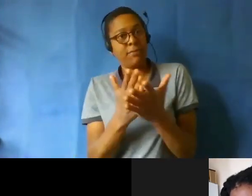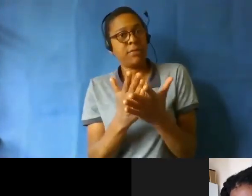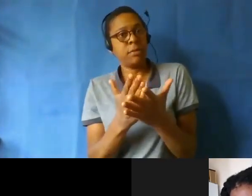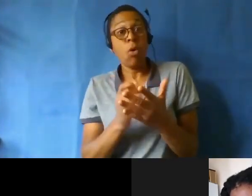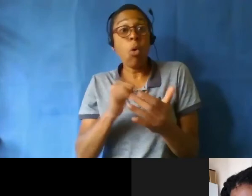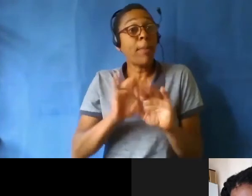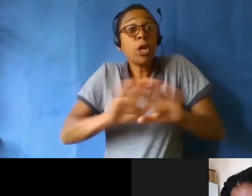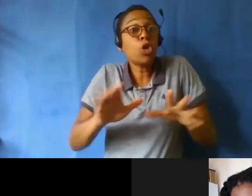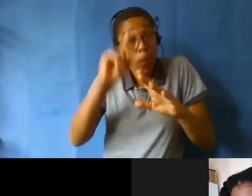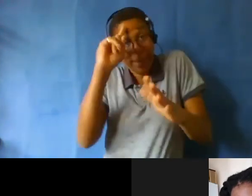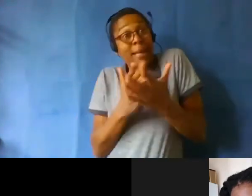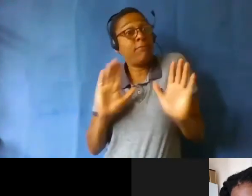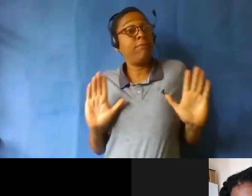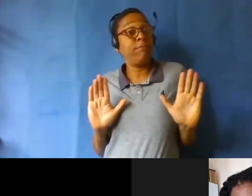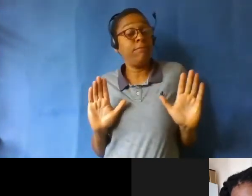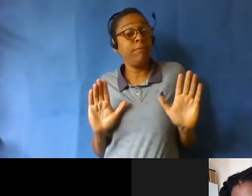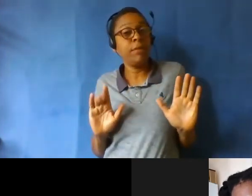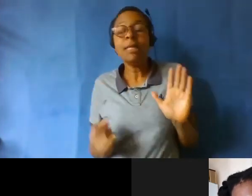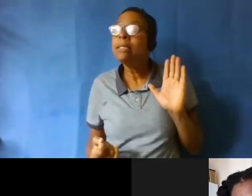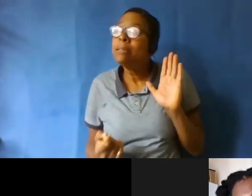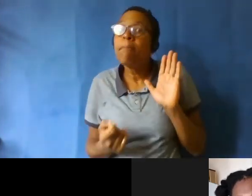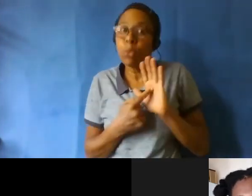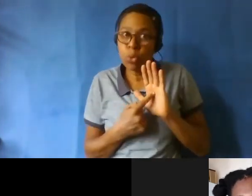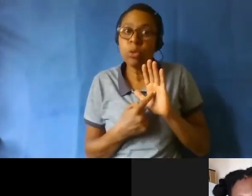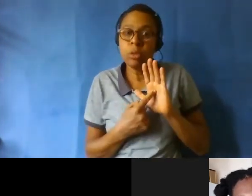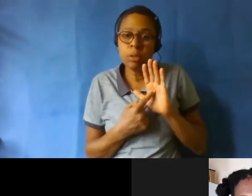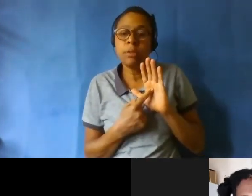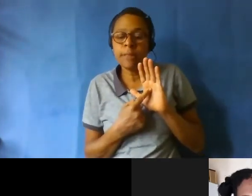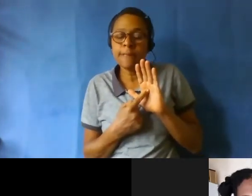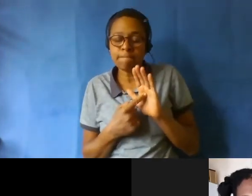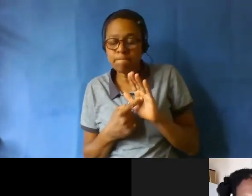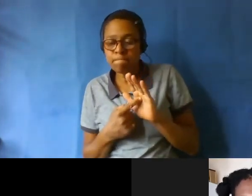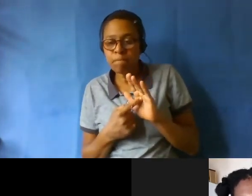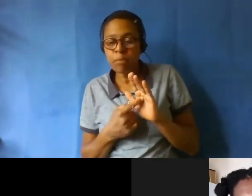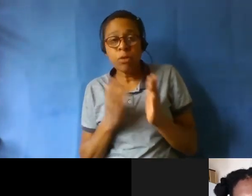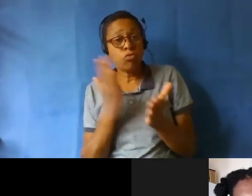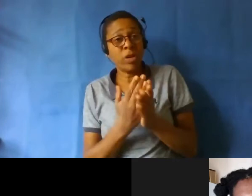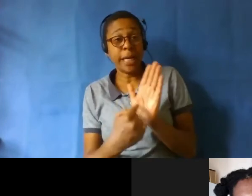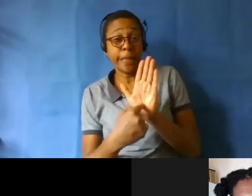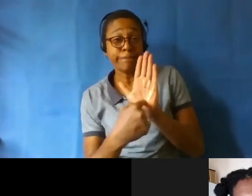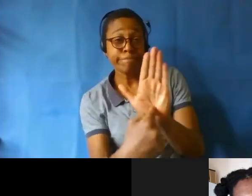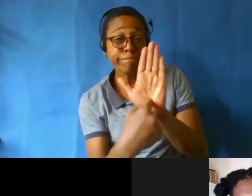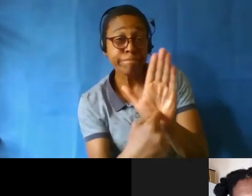very important to emphasize the fact that we mean that all Black Lives Matter